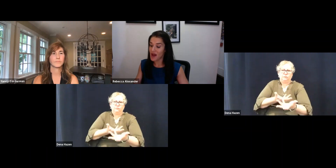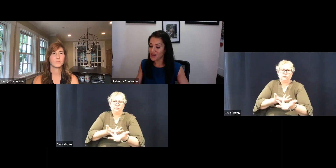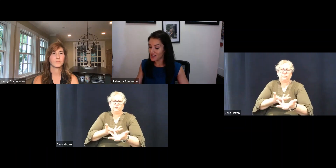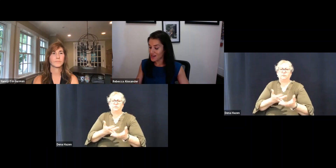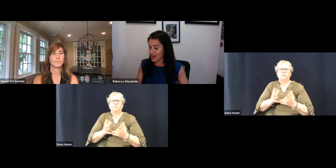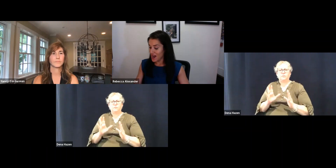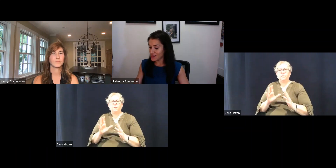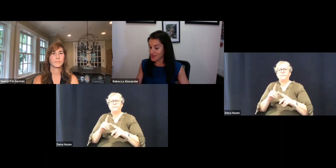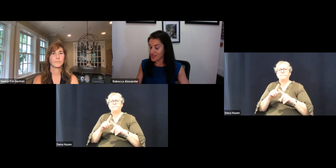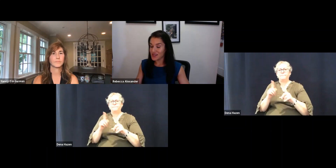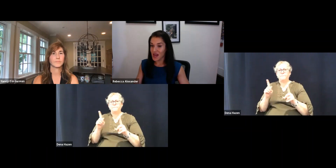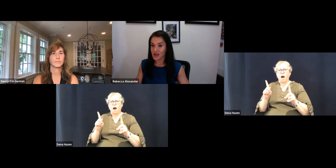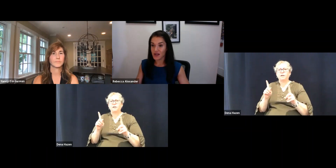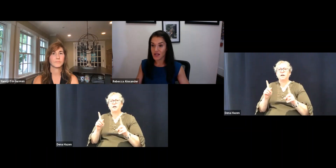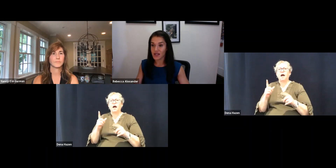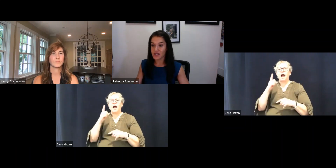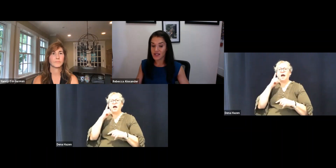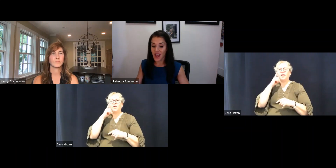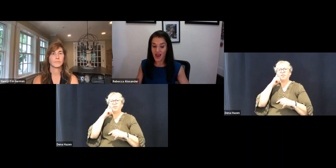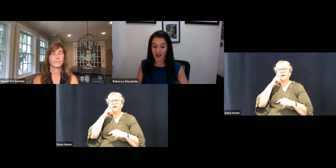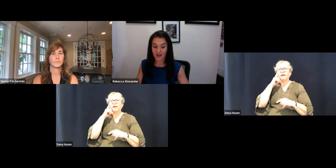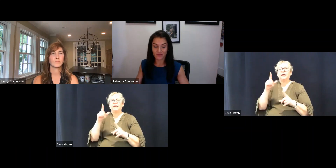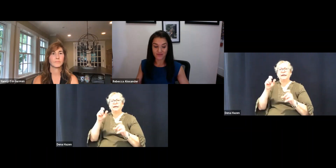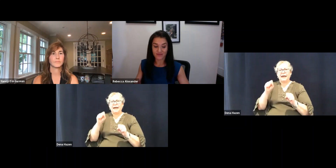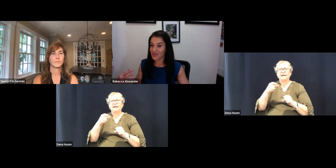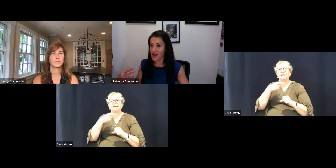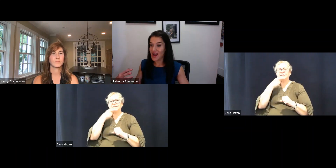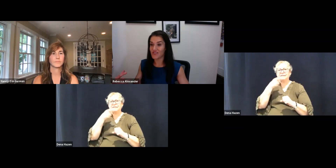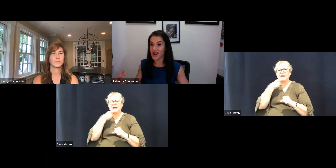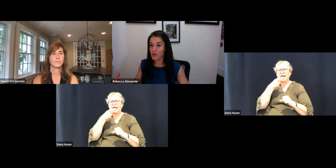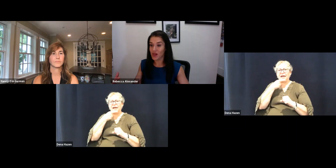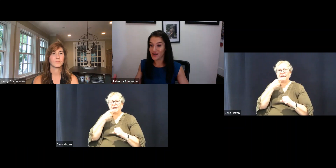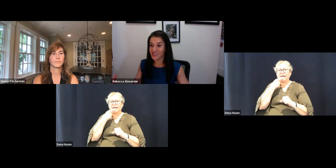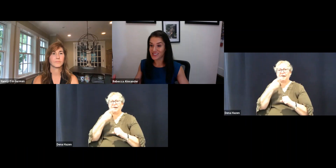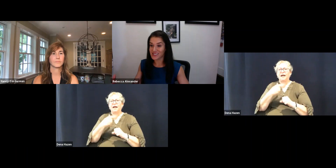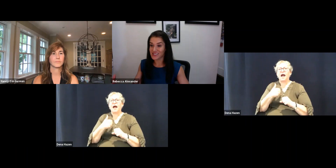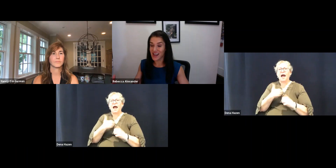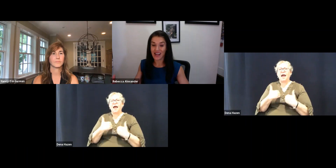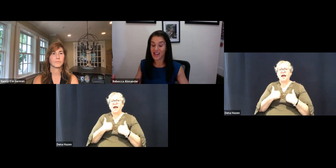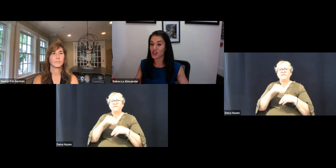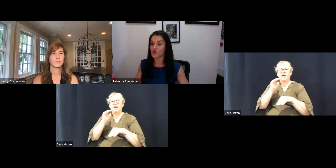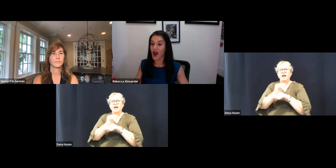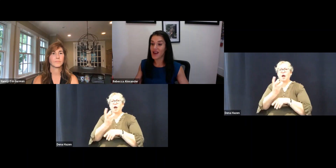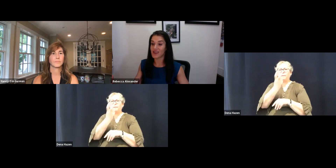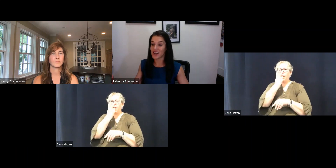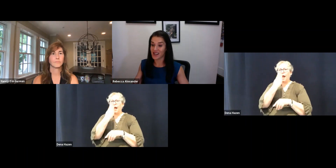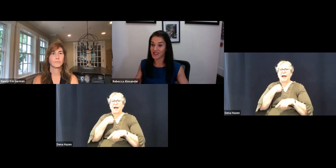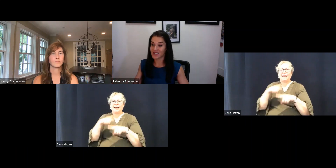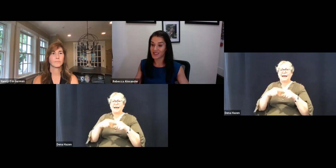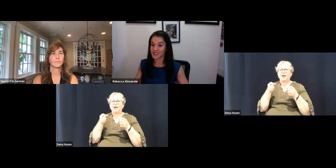But I think that he can say, I have night blindness, and I can't drive at night.